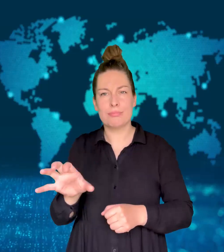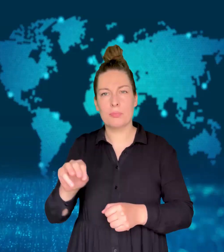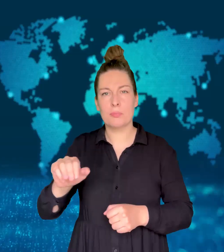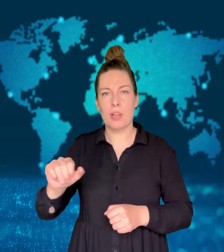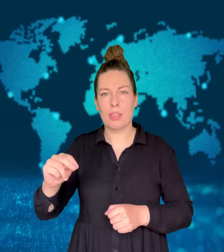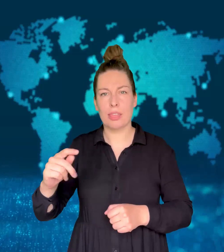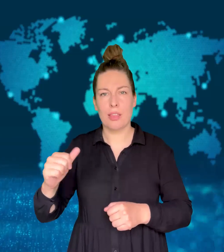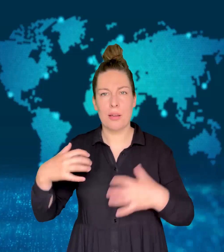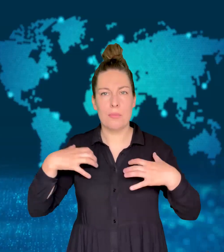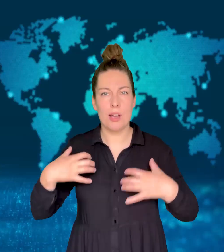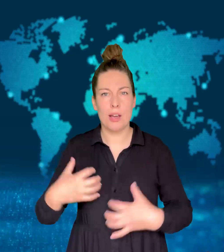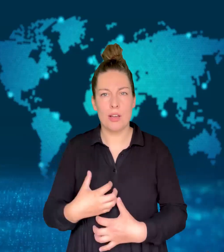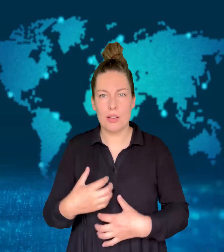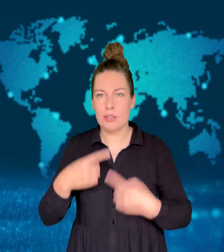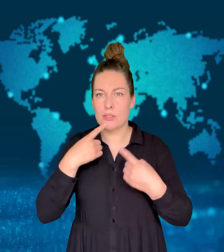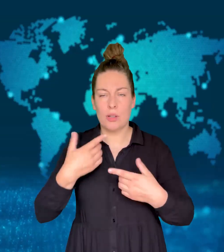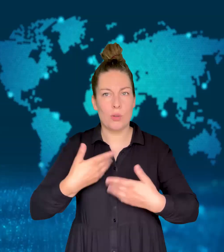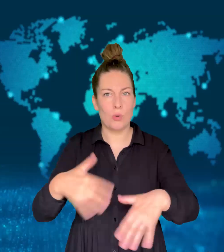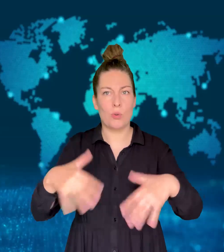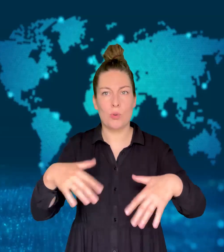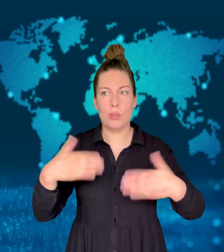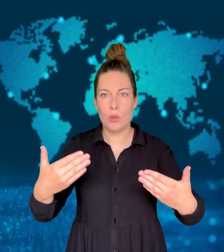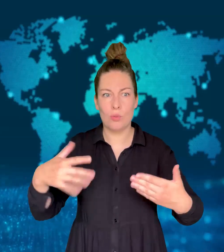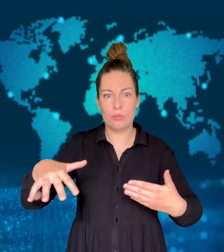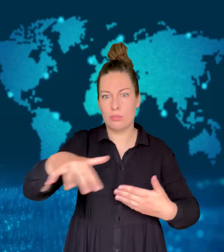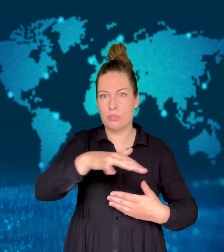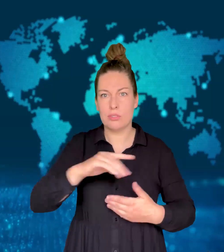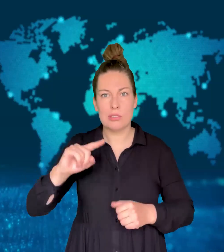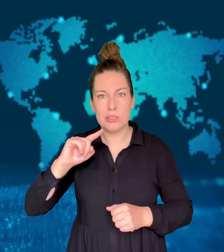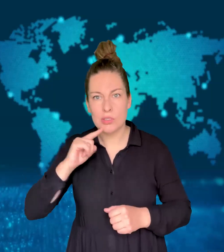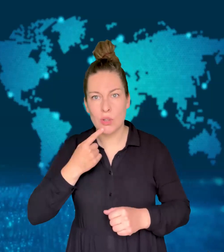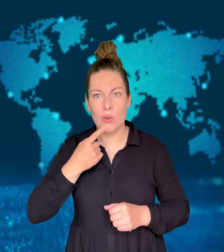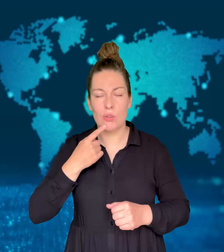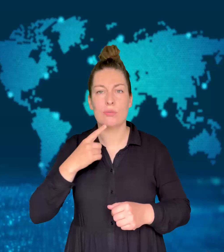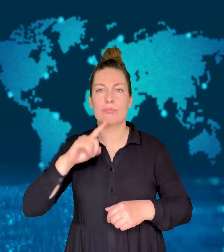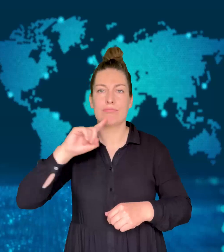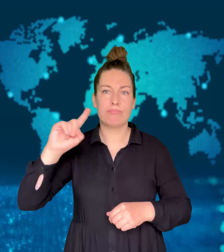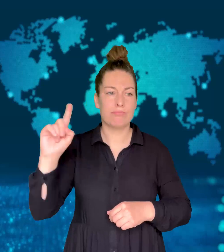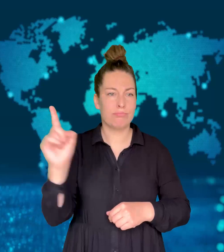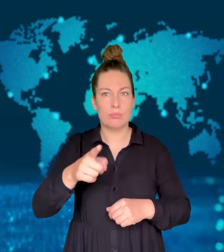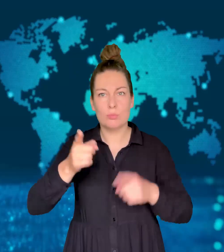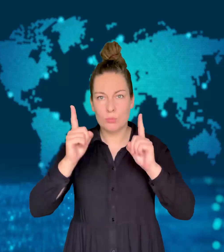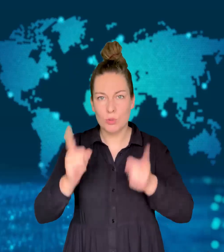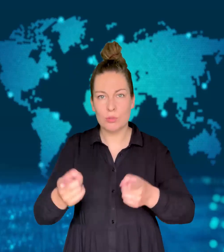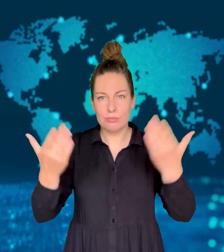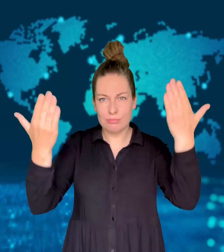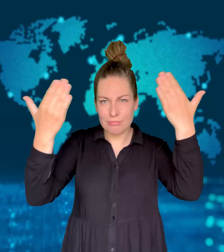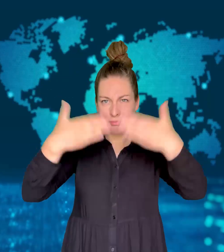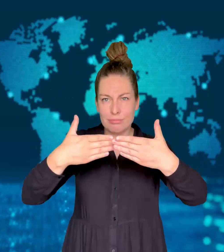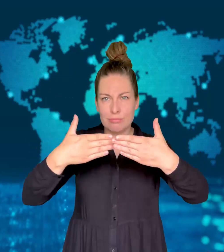He ordered his armed forces to take control of the prisons,